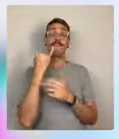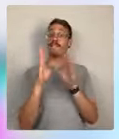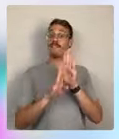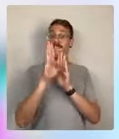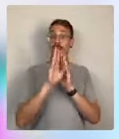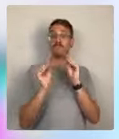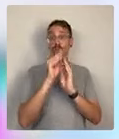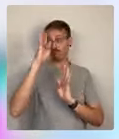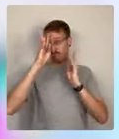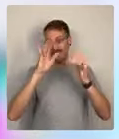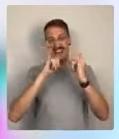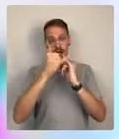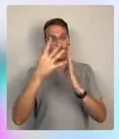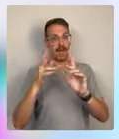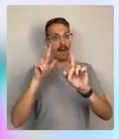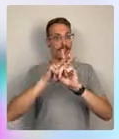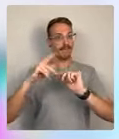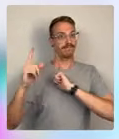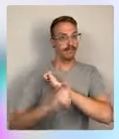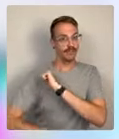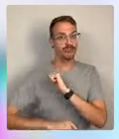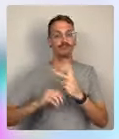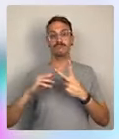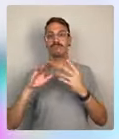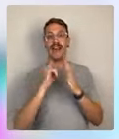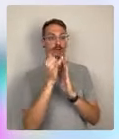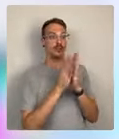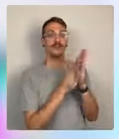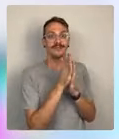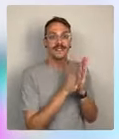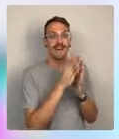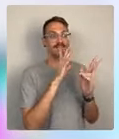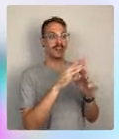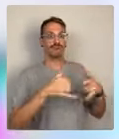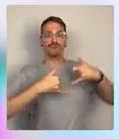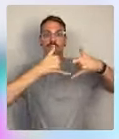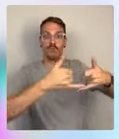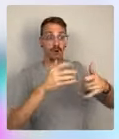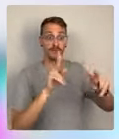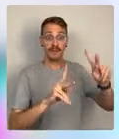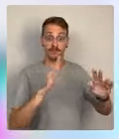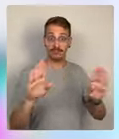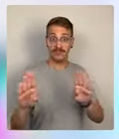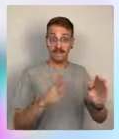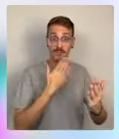can be a little bit more creative in how they apply punishment and how they think about how to incentivize and reward good behavior,